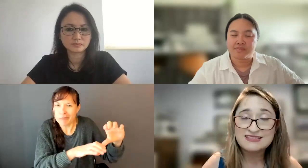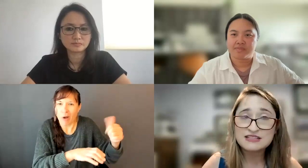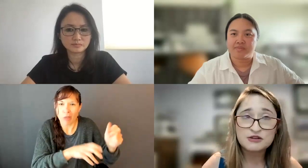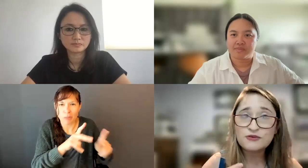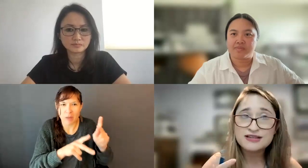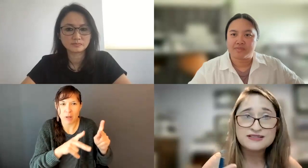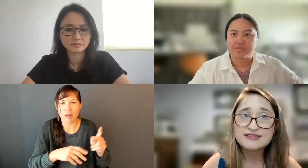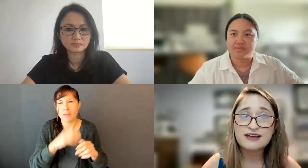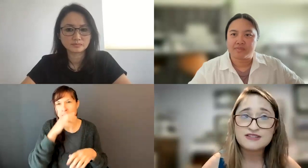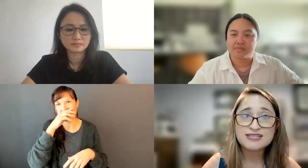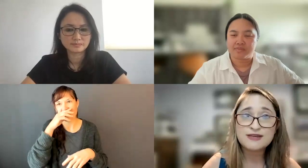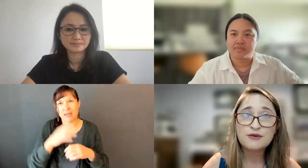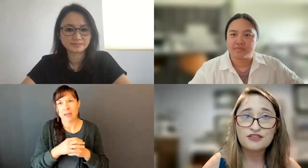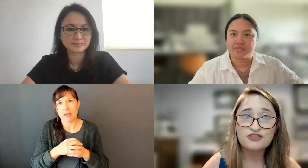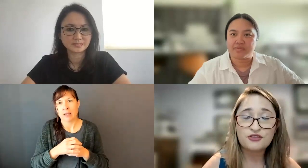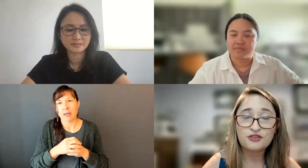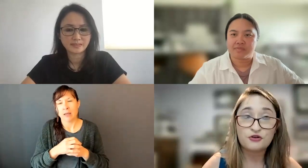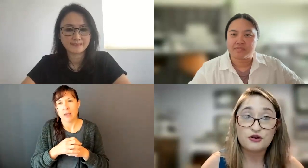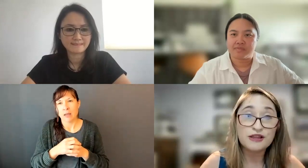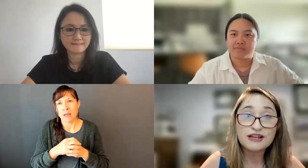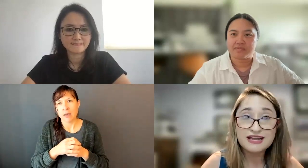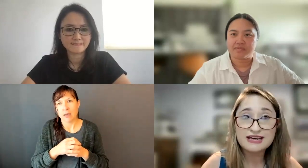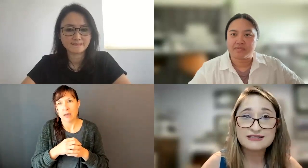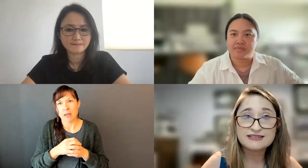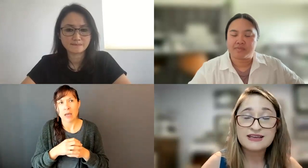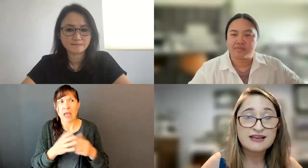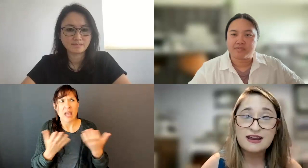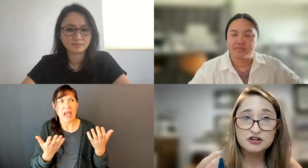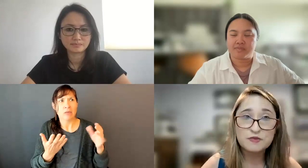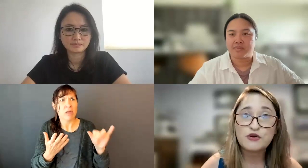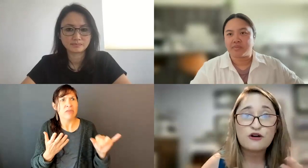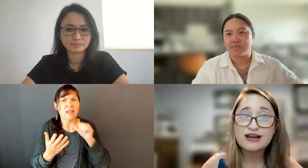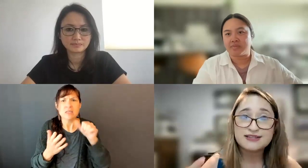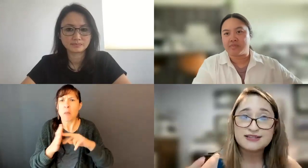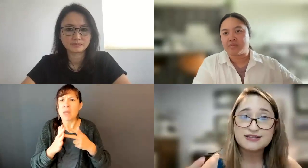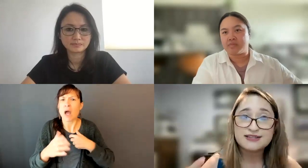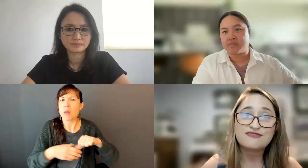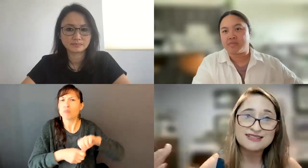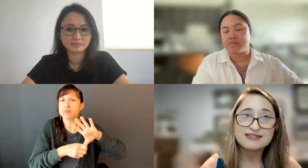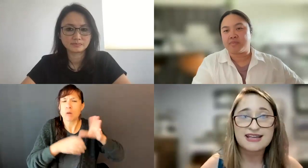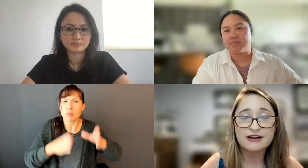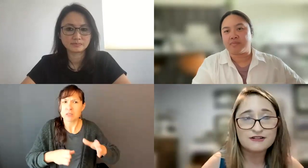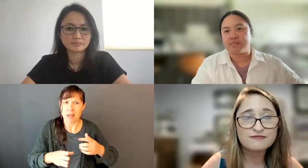that don't necessarily have to speak with your ability as an entrepreneur, as a creative, as a designer.